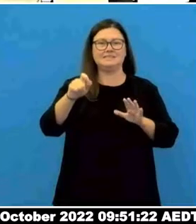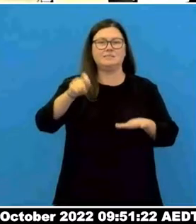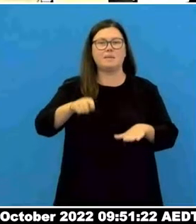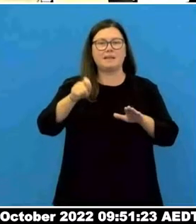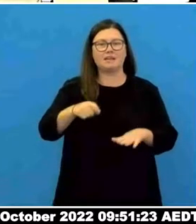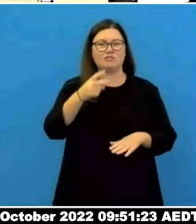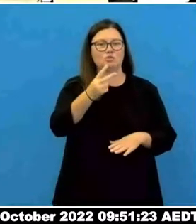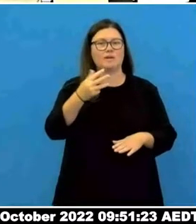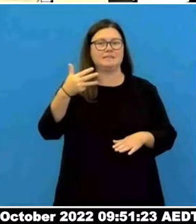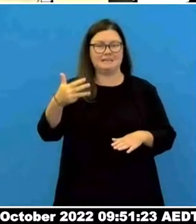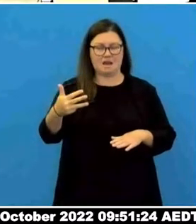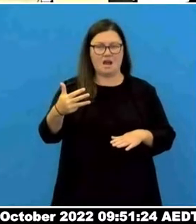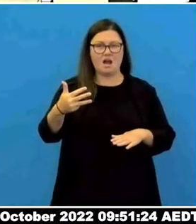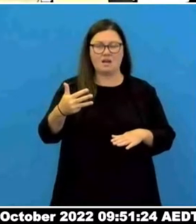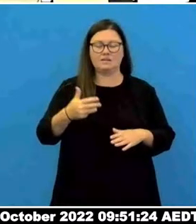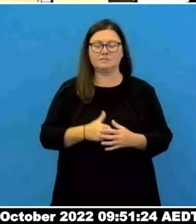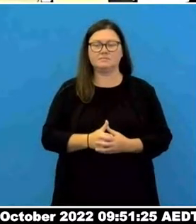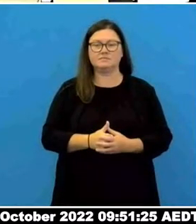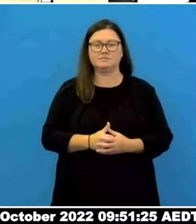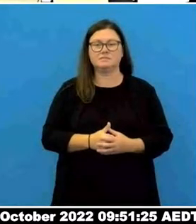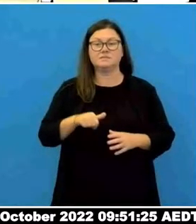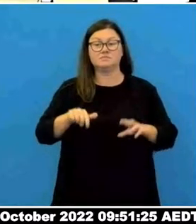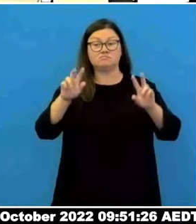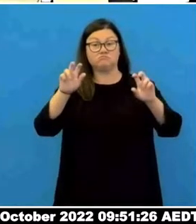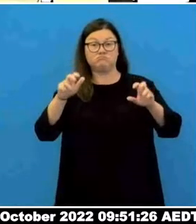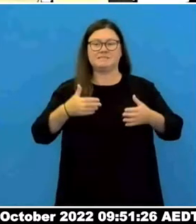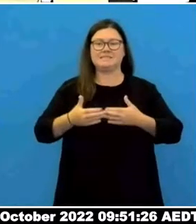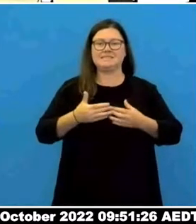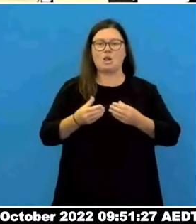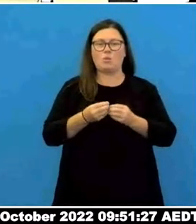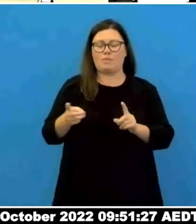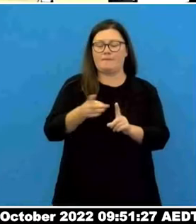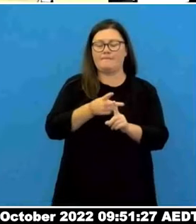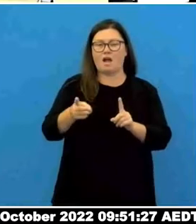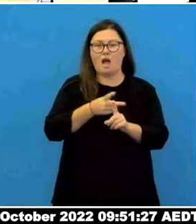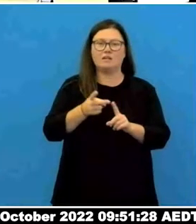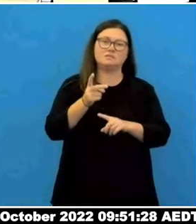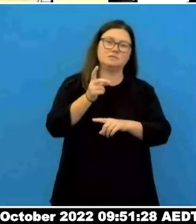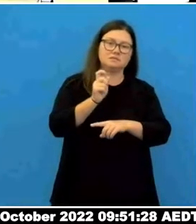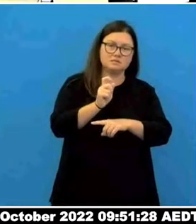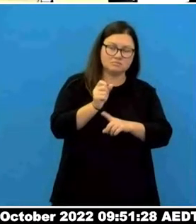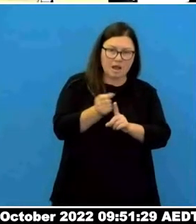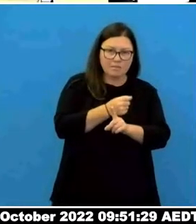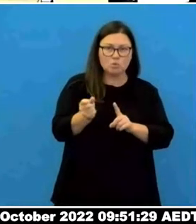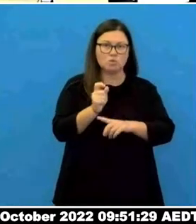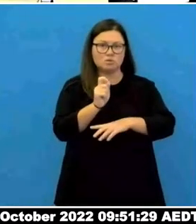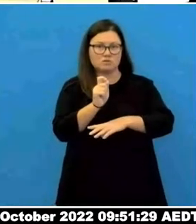dealing with the experiences of violence, abuse, neglect and exploitation of people with disability